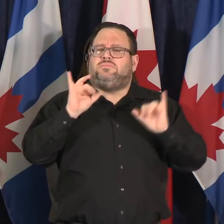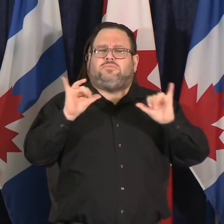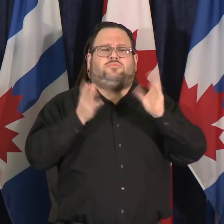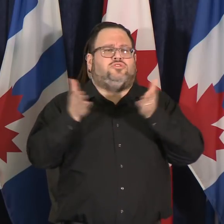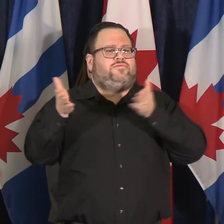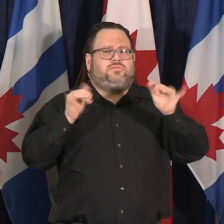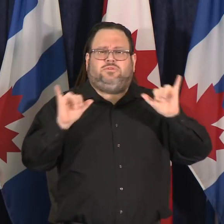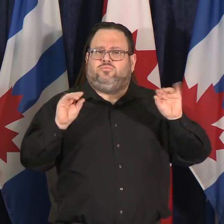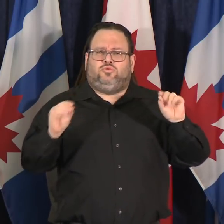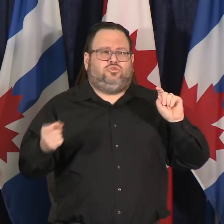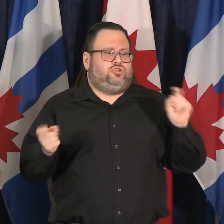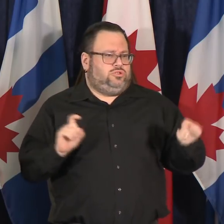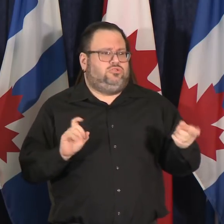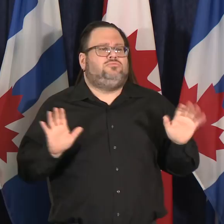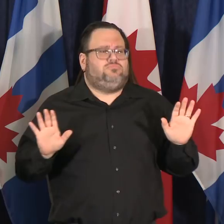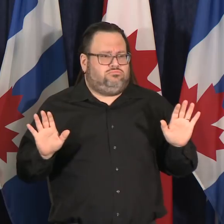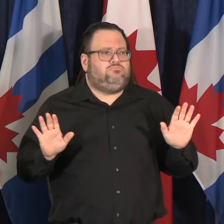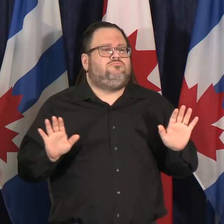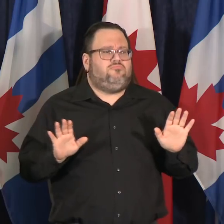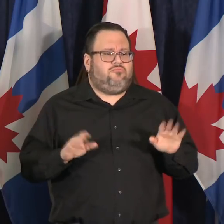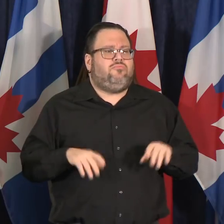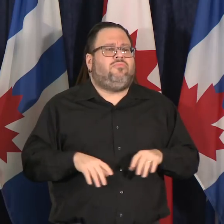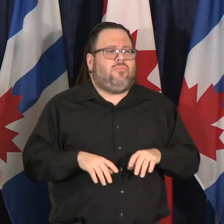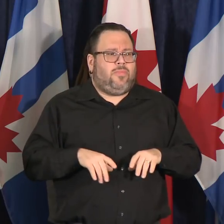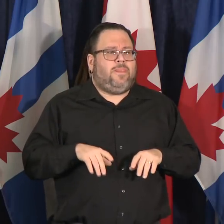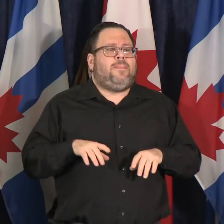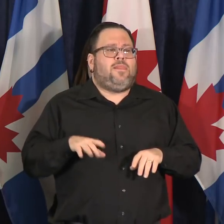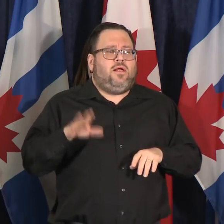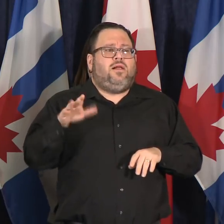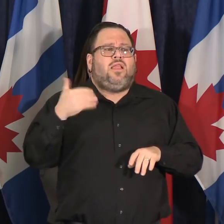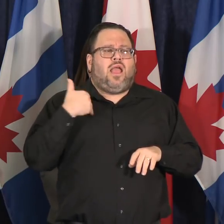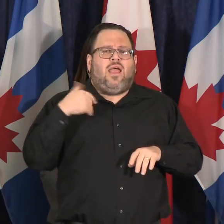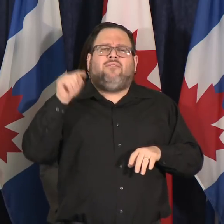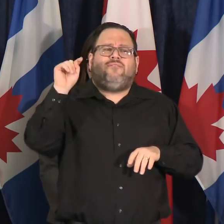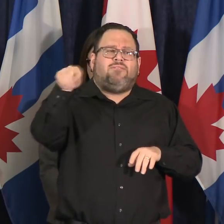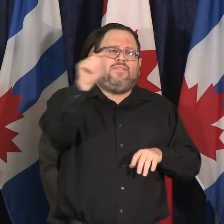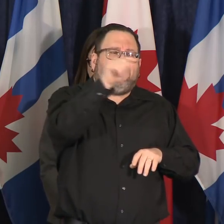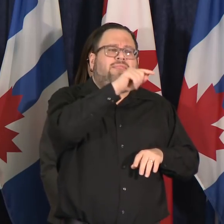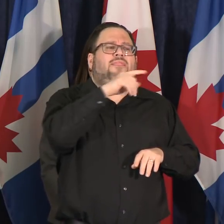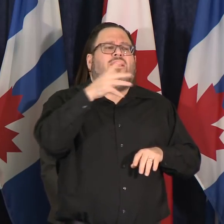and the city will ensure that that continues for all residents all